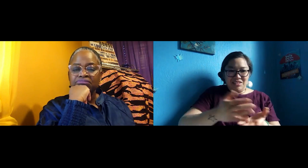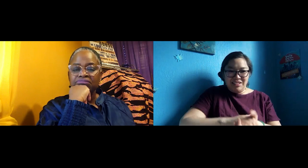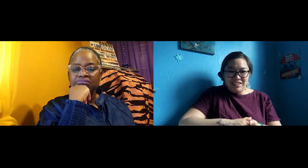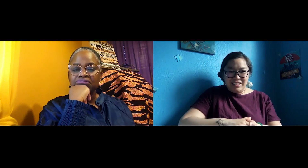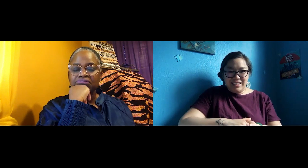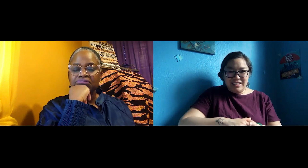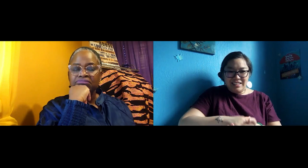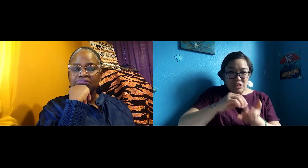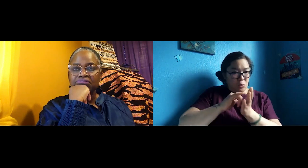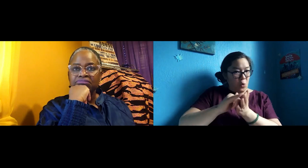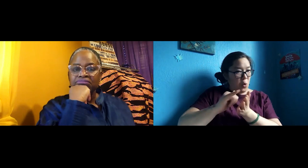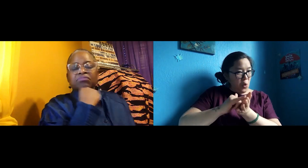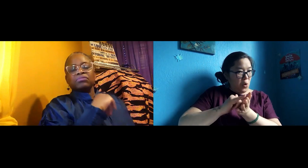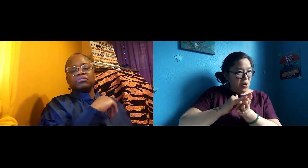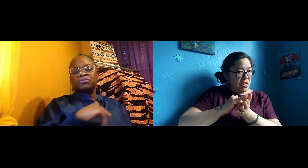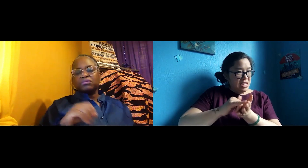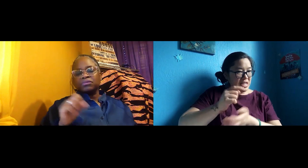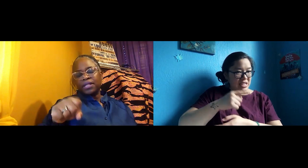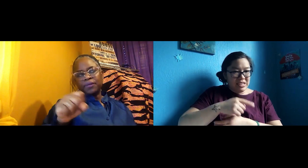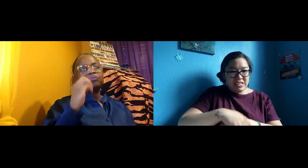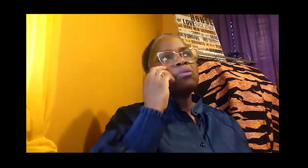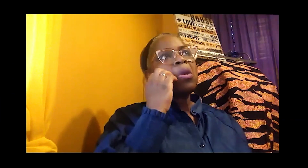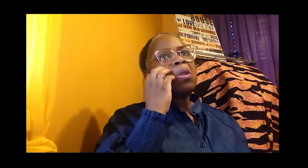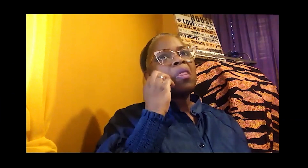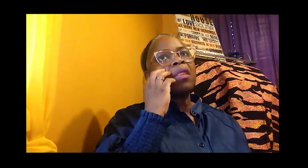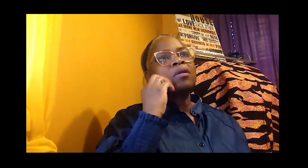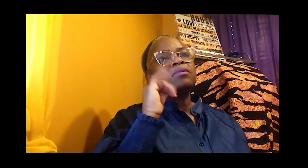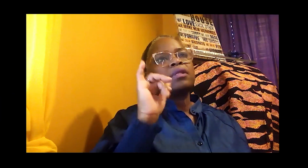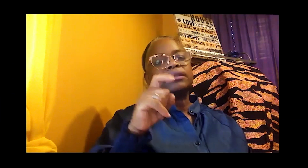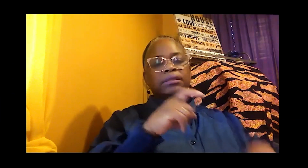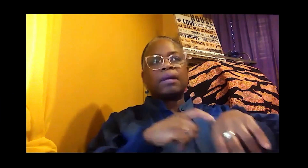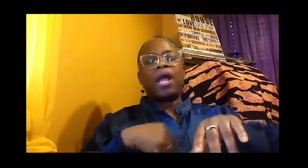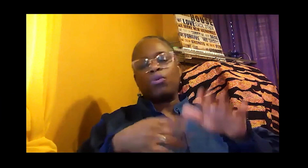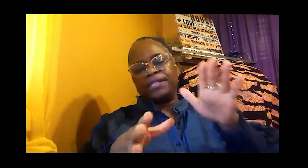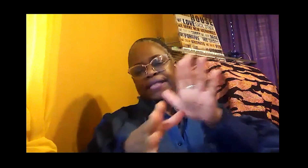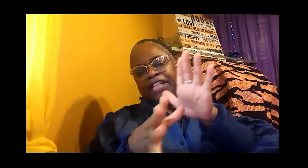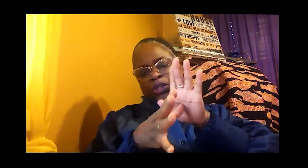and you created it. Where did you get that idea? I'm talking about New York. At that time,